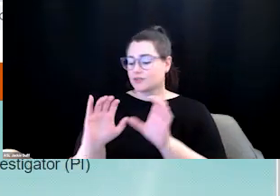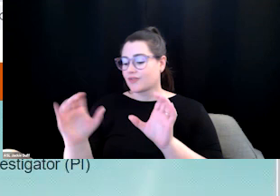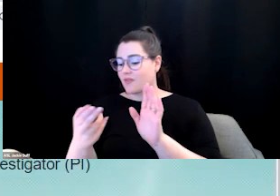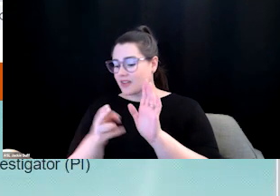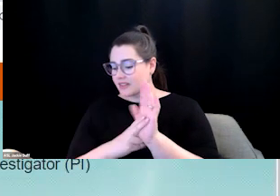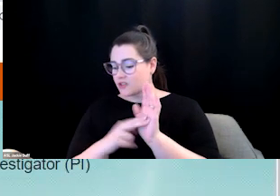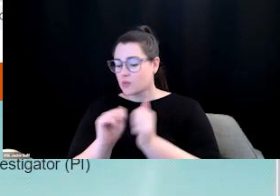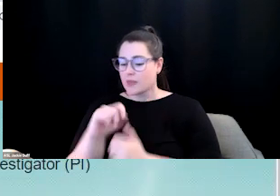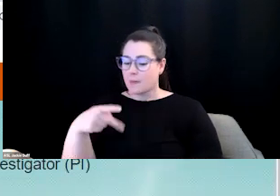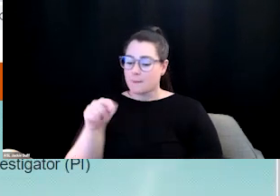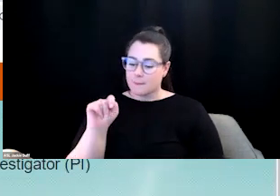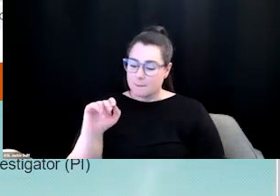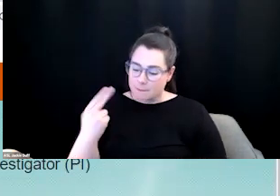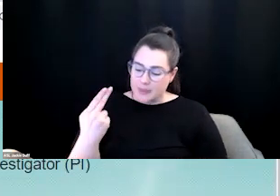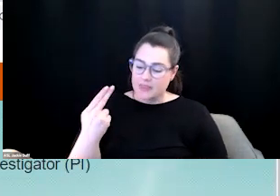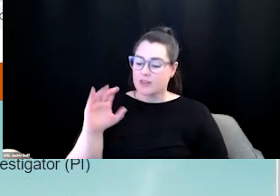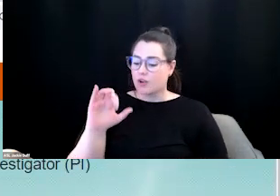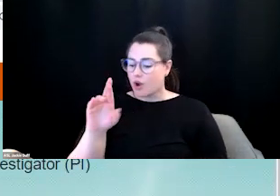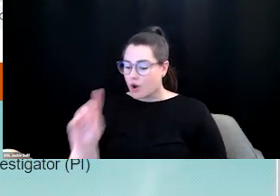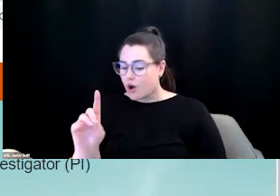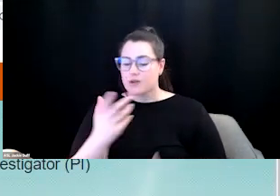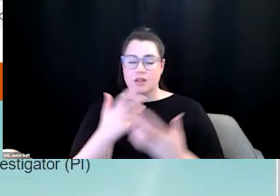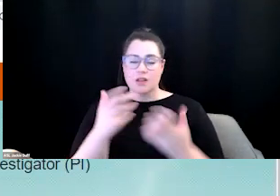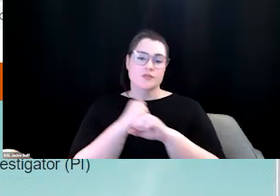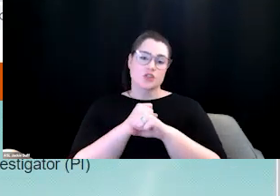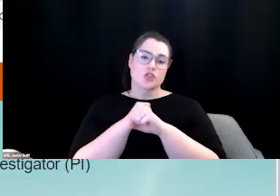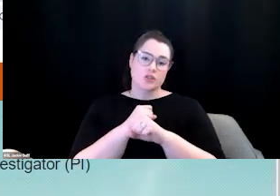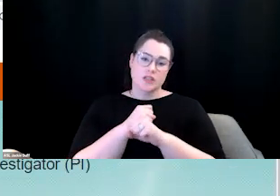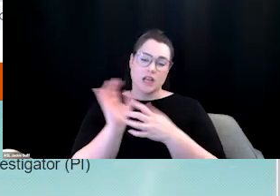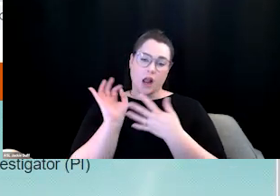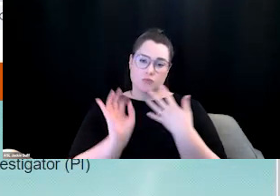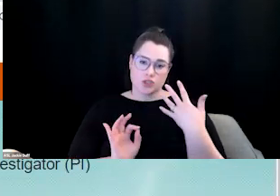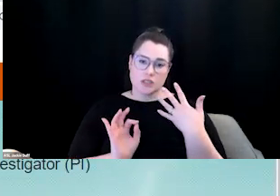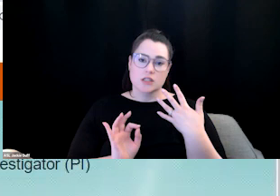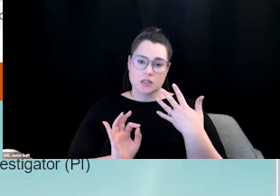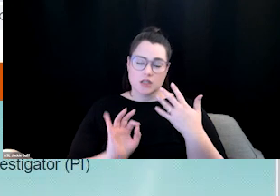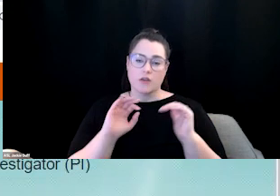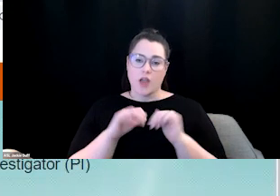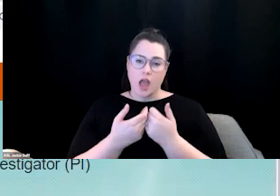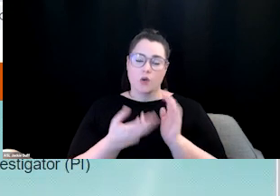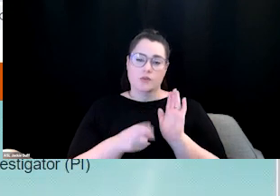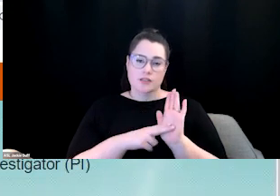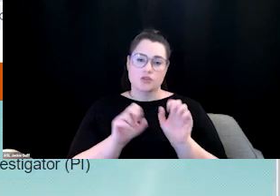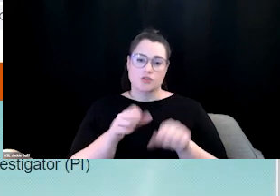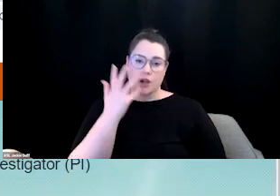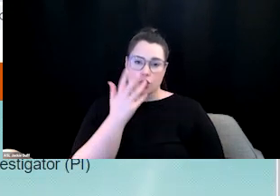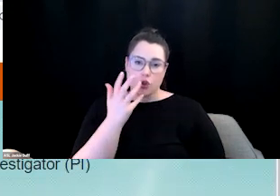There's a lot of security measures and lots of options of how signatures might look like on a letter.